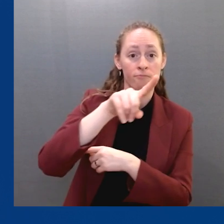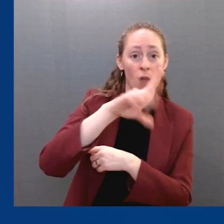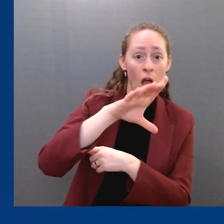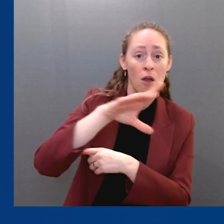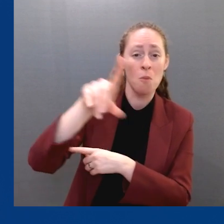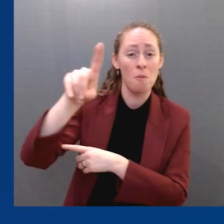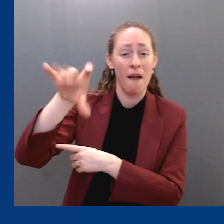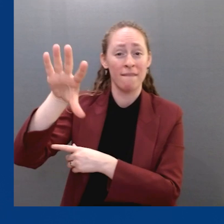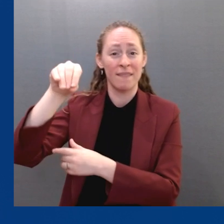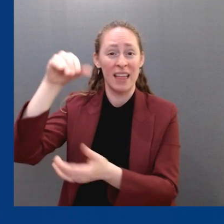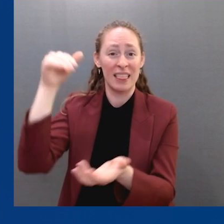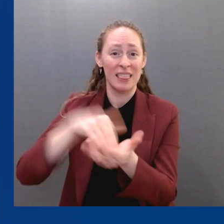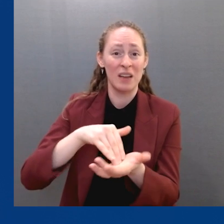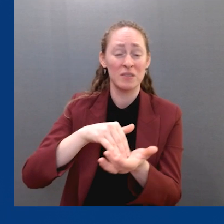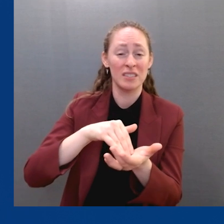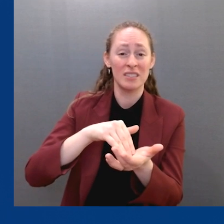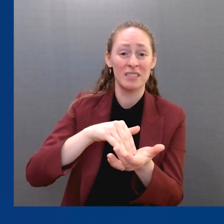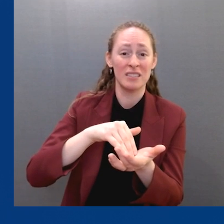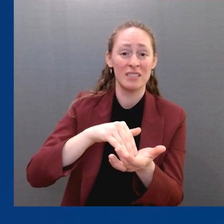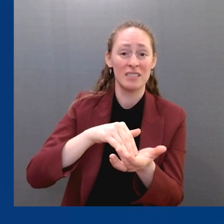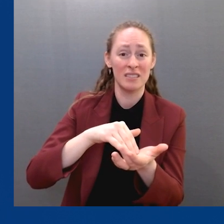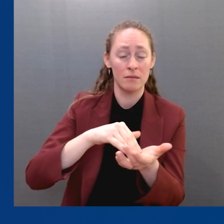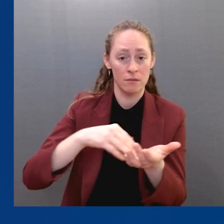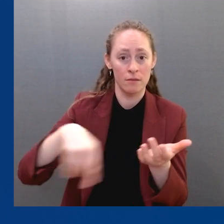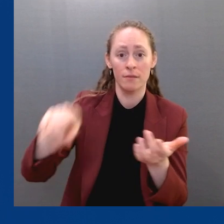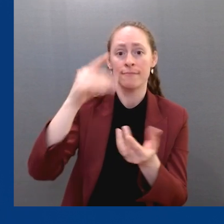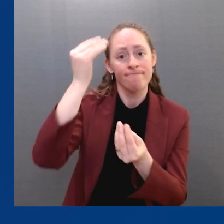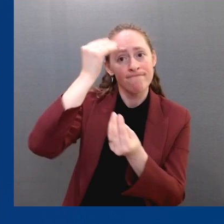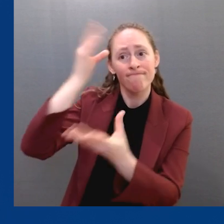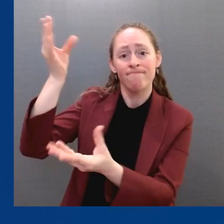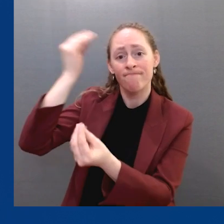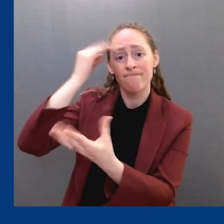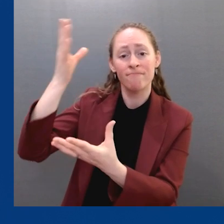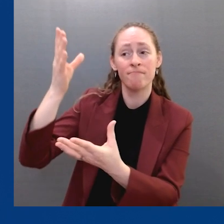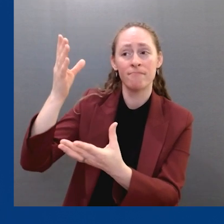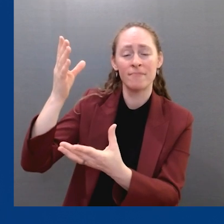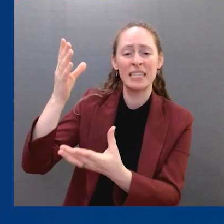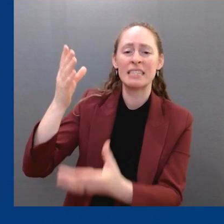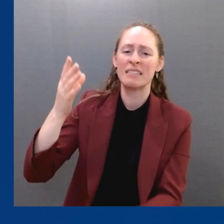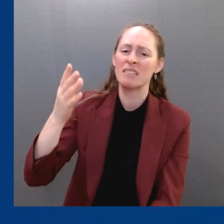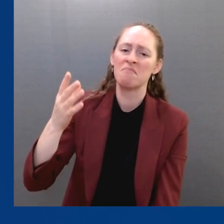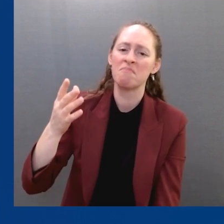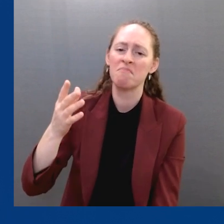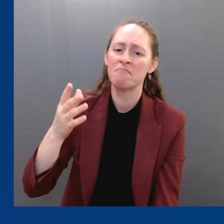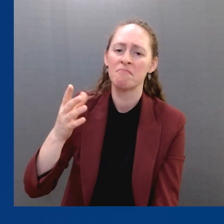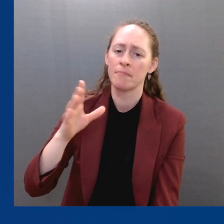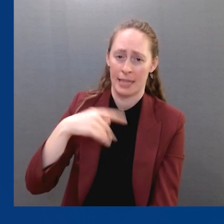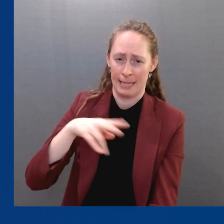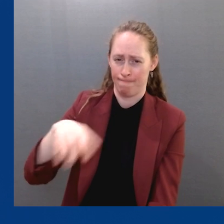it is very clear that that is an underestimate. And there are many people who are getting infected